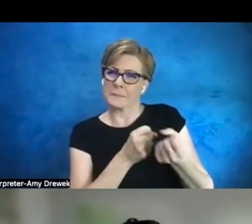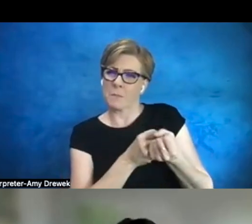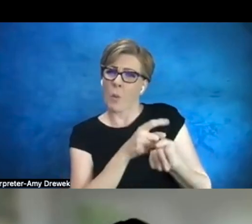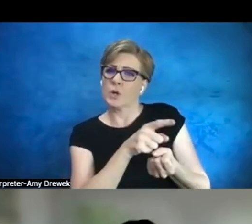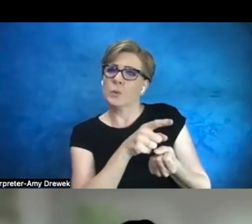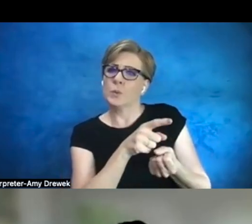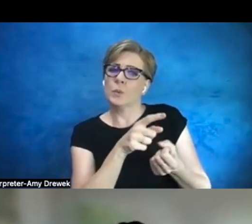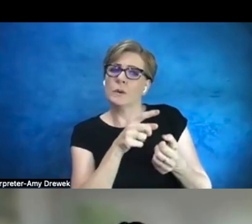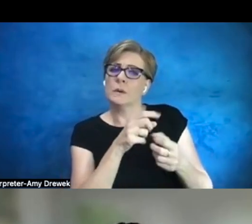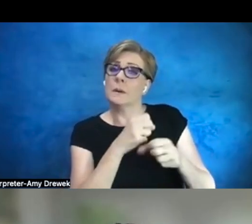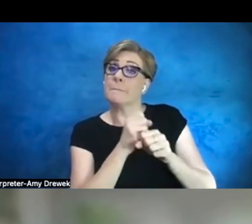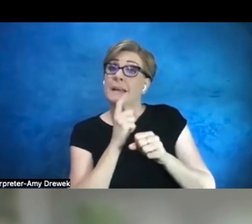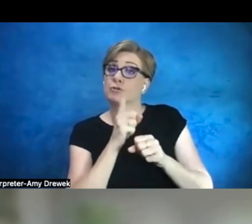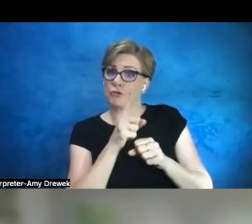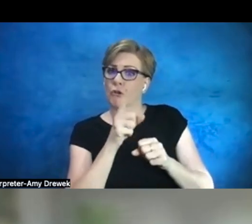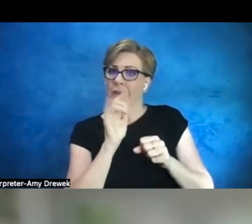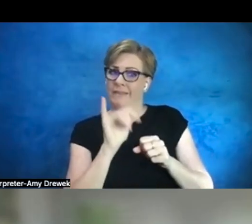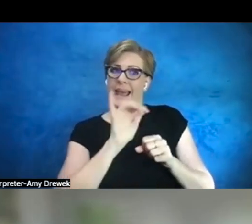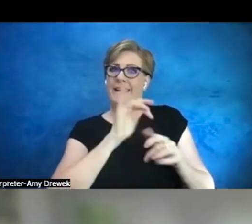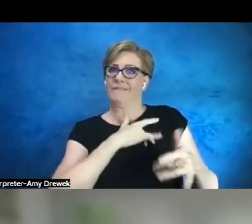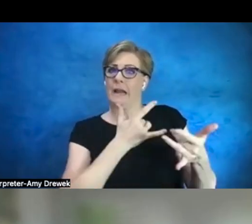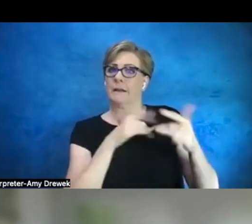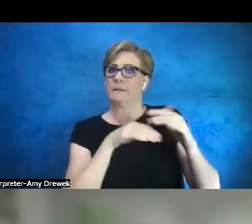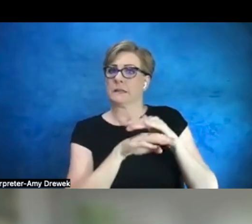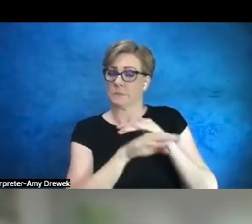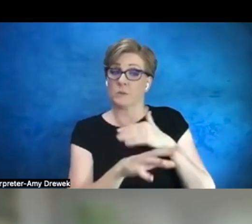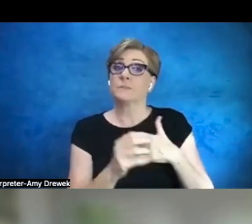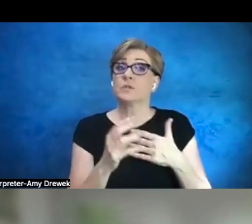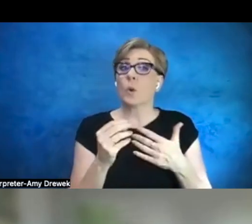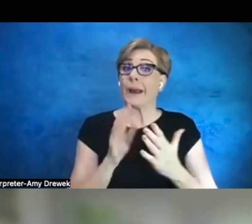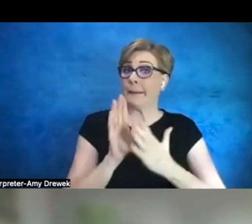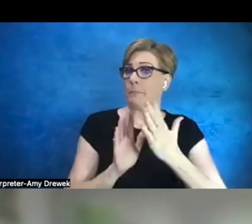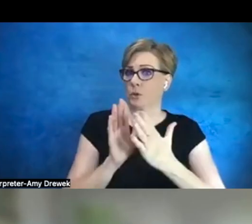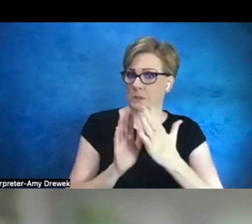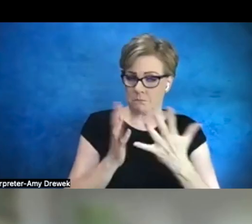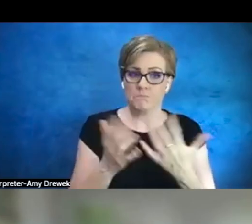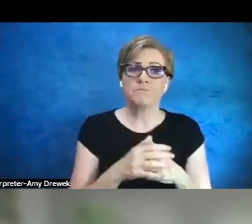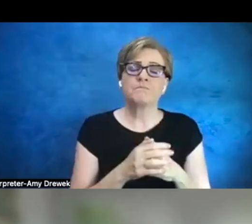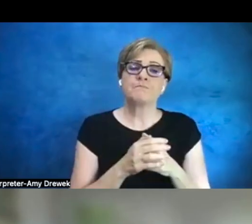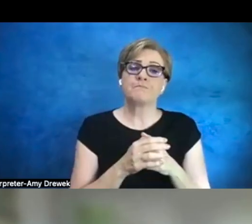So in-person events, some best practices can include having American Sign Language